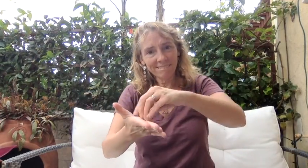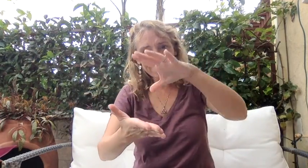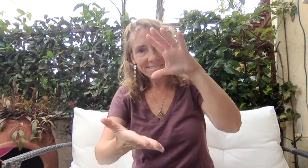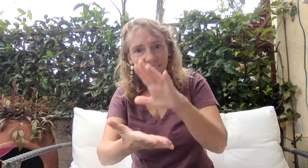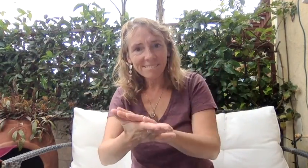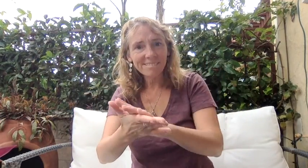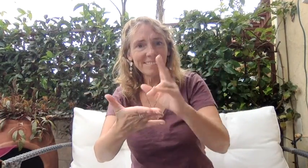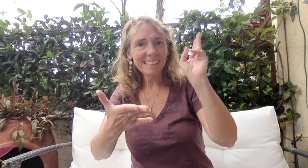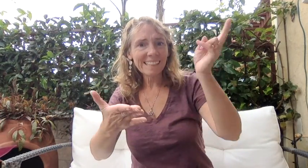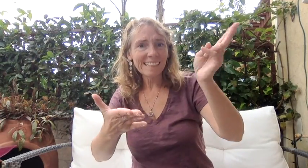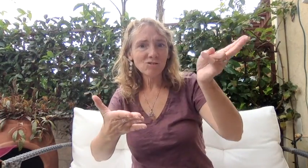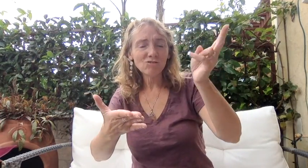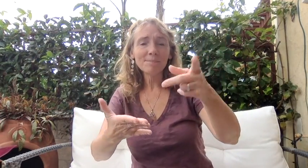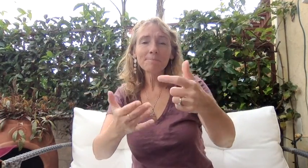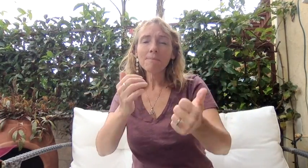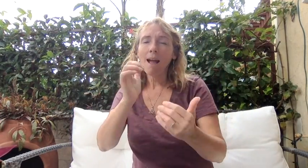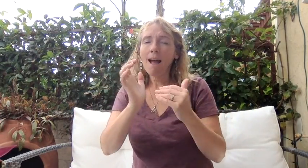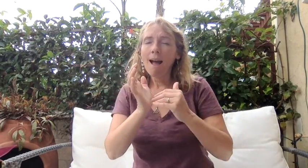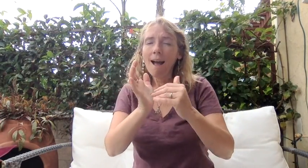this event is part of history.